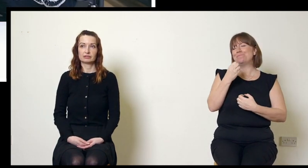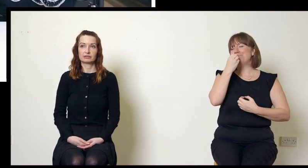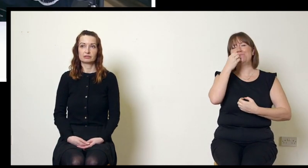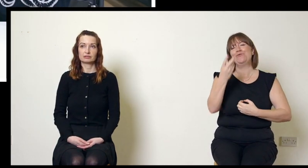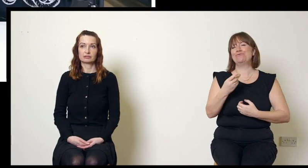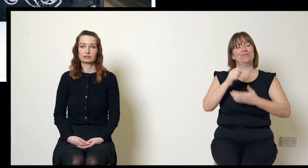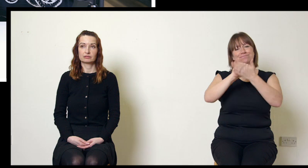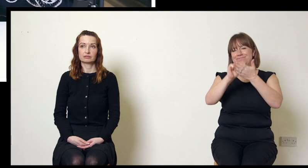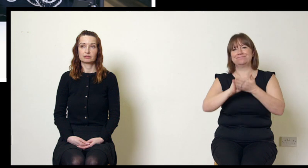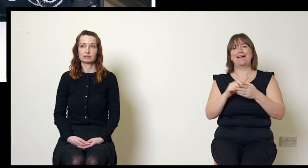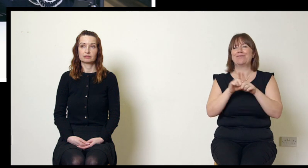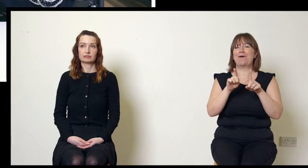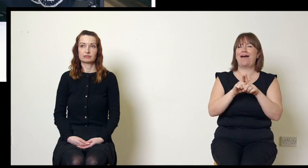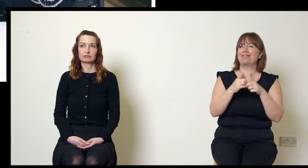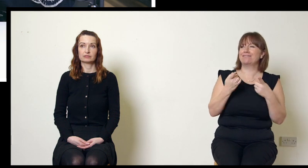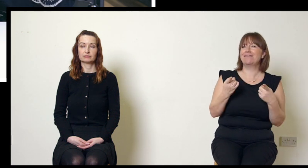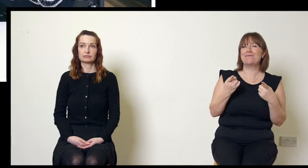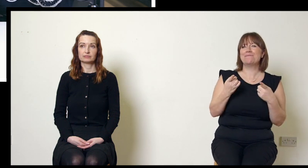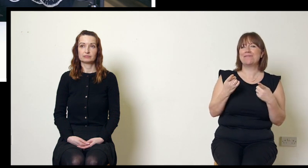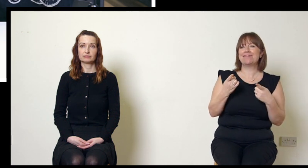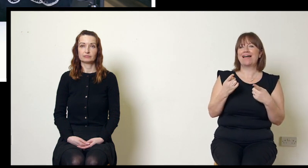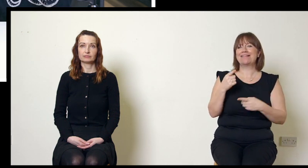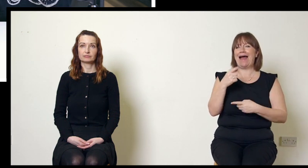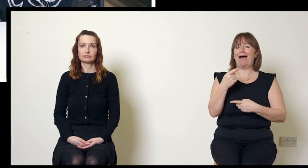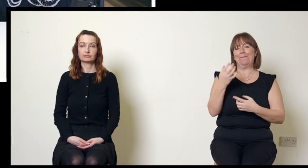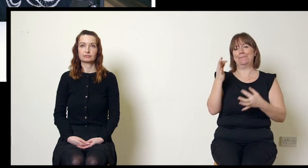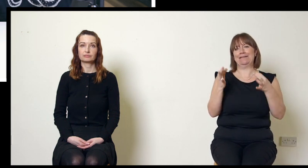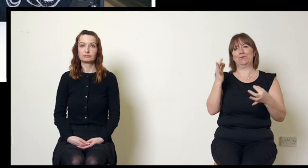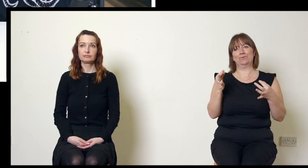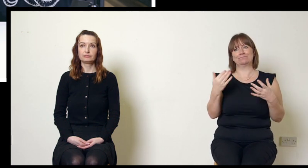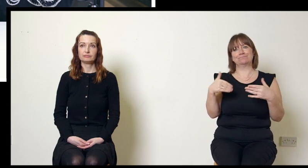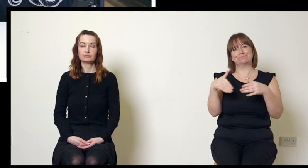So yeah, that's kind of how the the political aspect of it came through really,